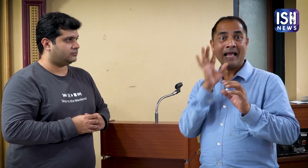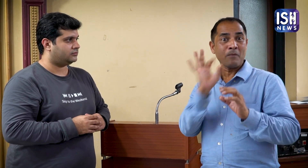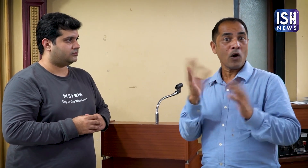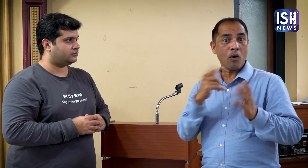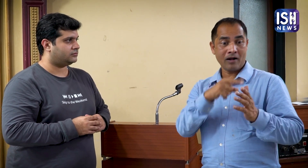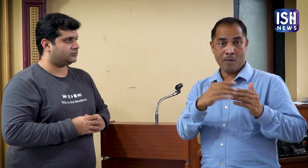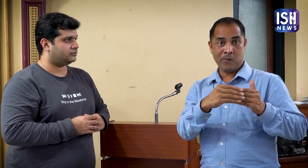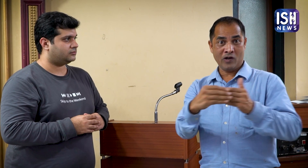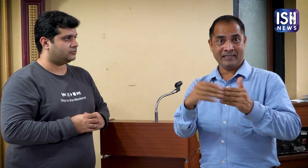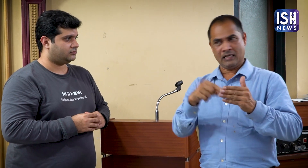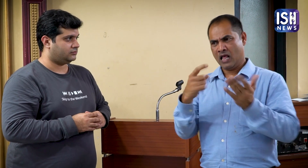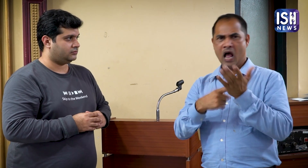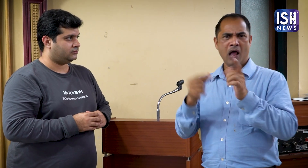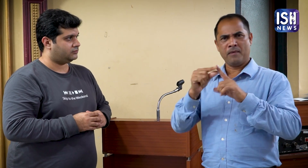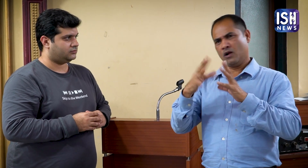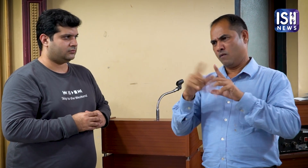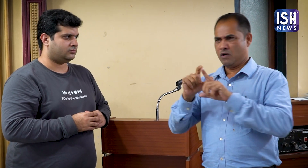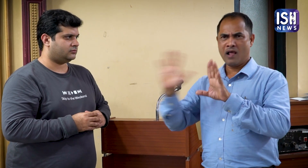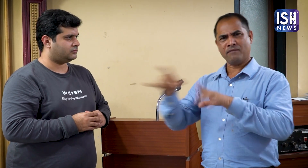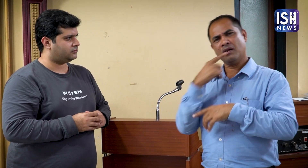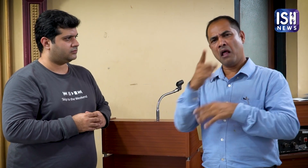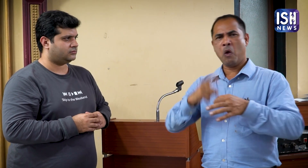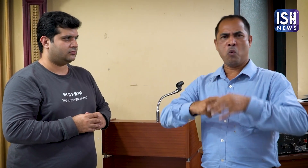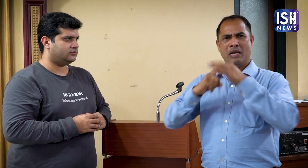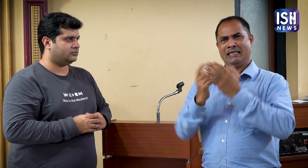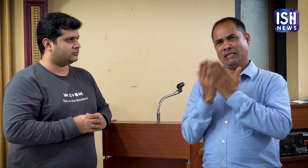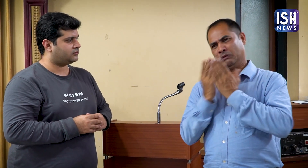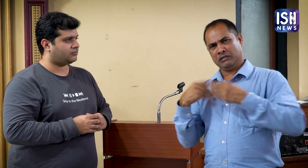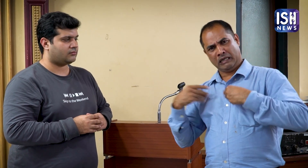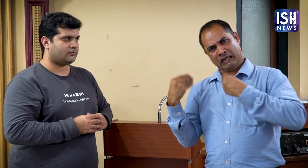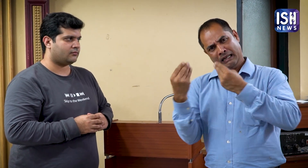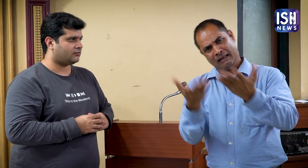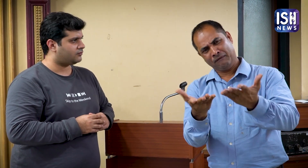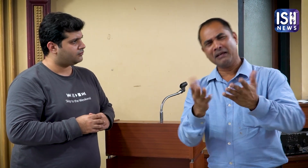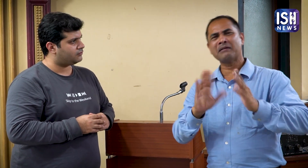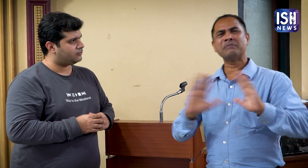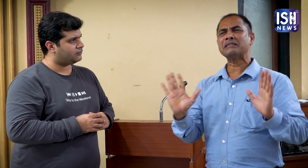More importantly, the policies and the RPWD Act mention quality education for the Deaf.